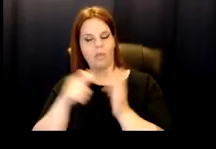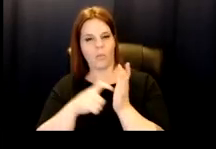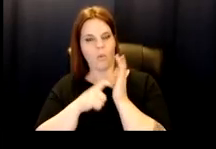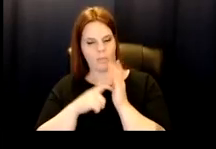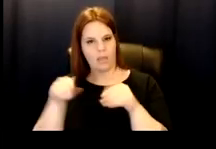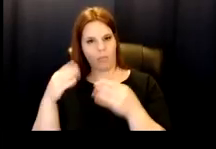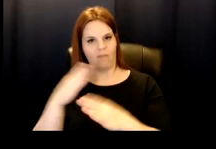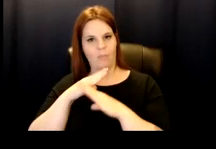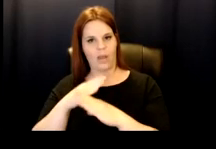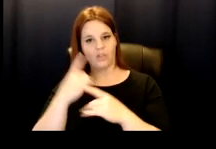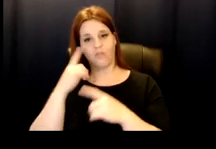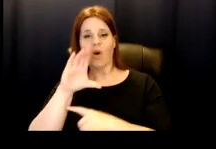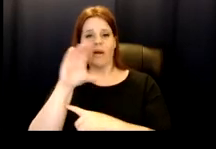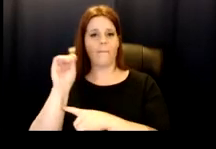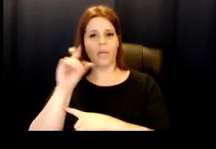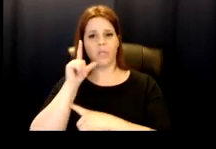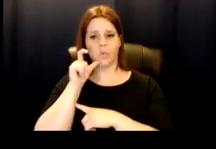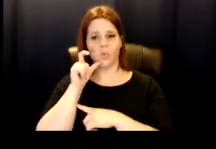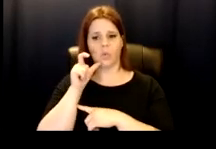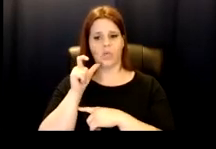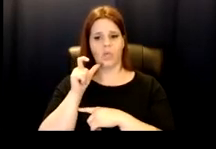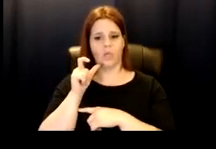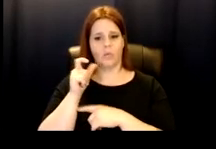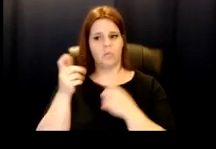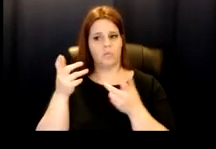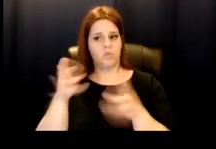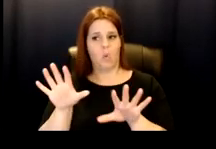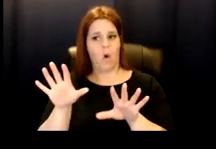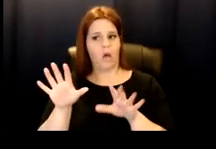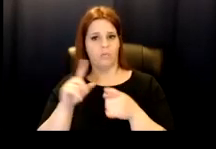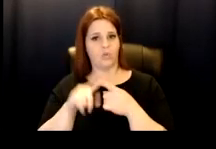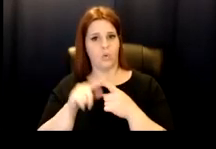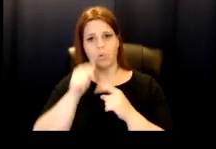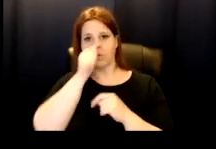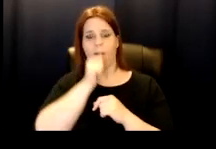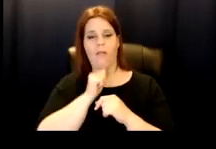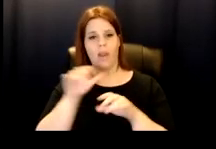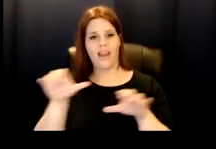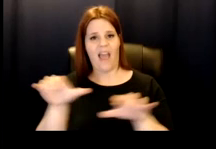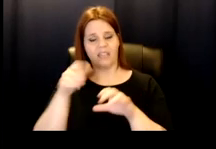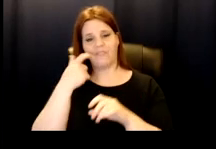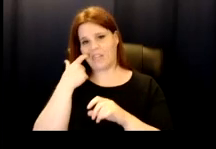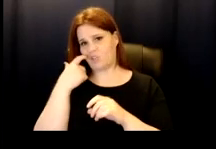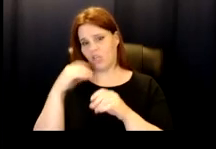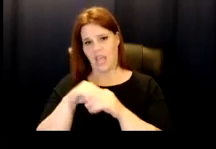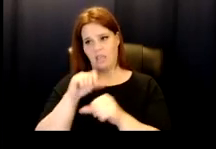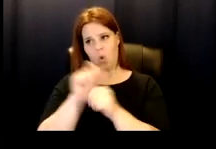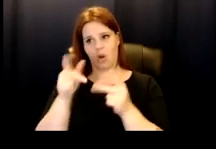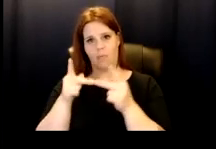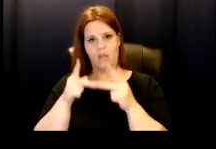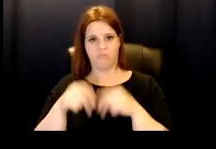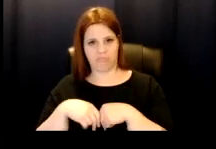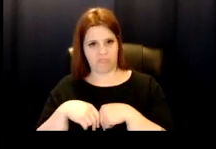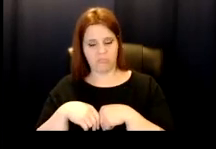for employers who don't wish to tolerate active addiction in the workplace. Around the lower